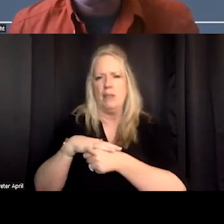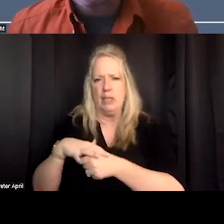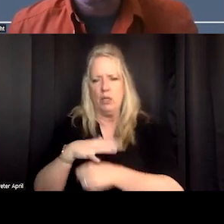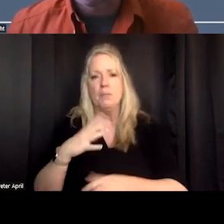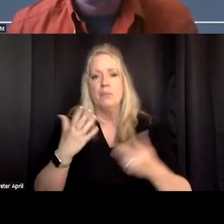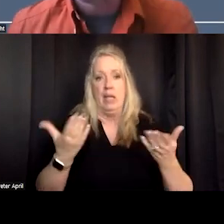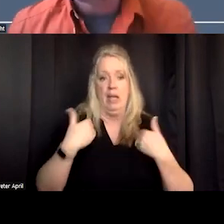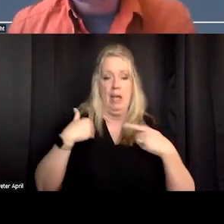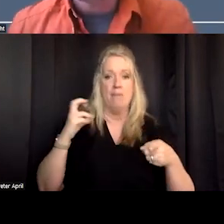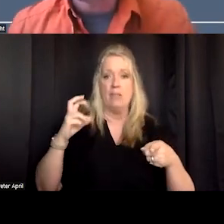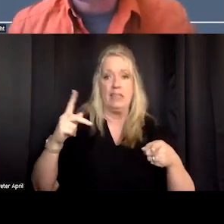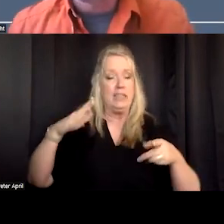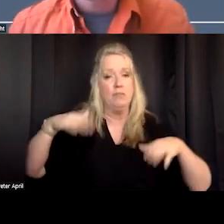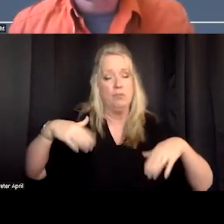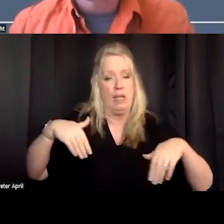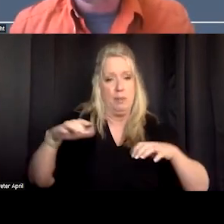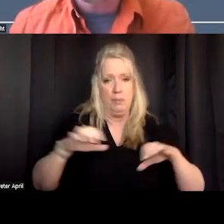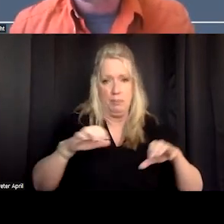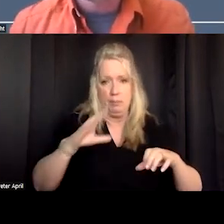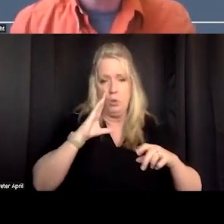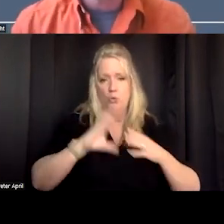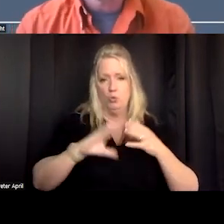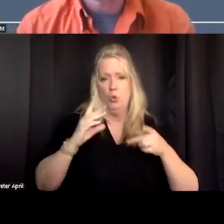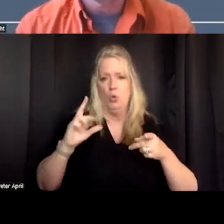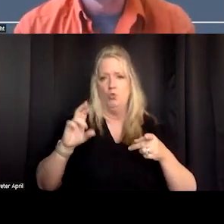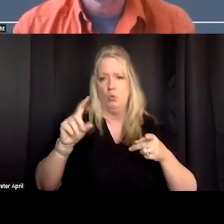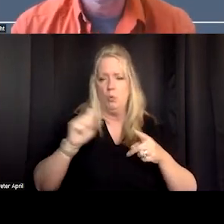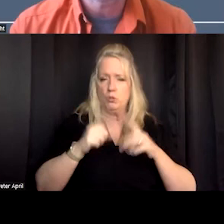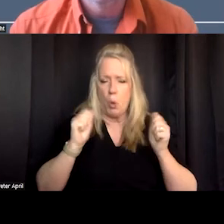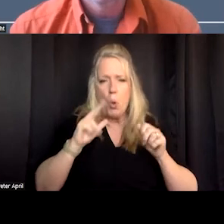HAVEN'T BEEN ABLE TO DO SO TO THE AWARDS THEMSELVES. PLEASE DO TAKE A LOOK AT THIS.